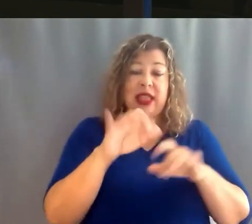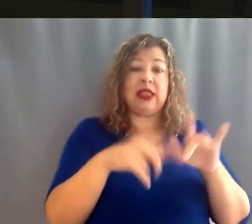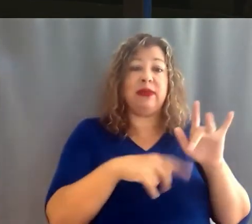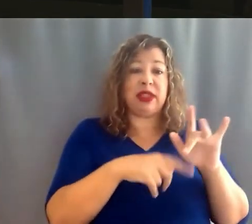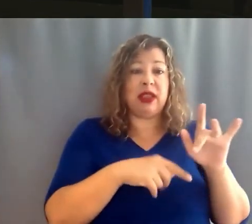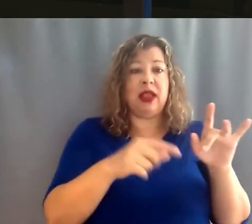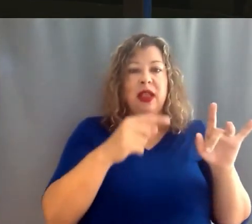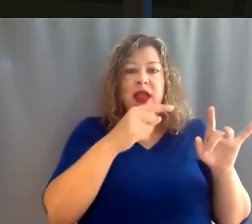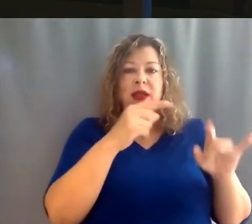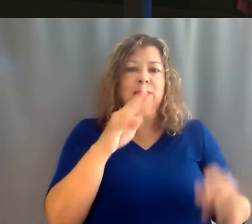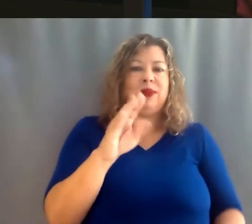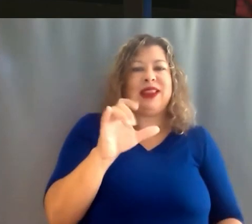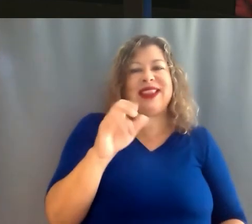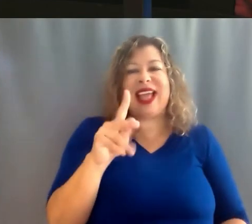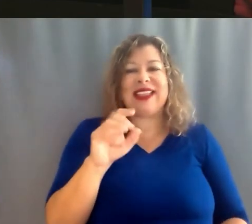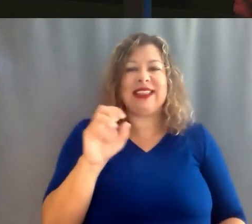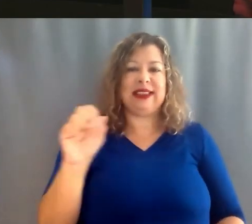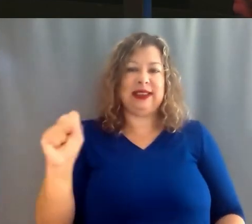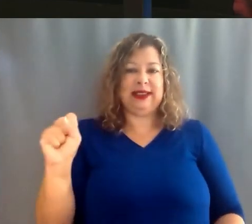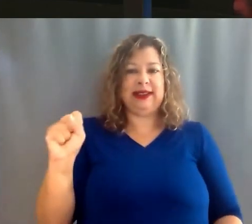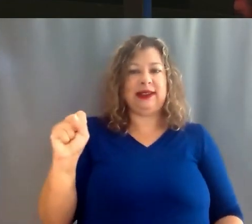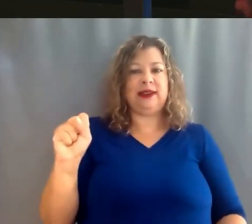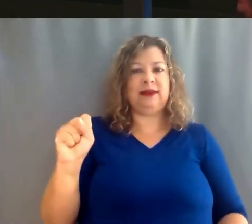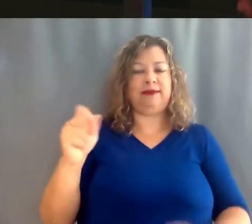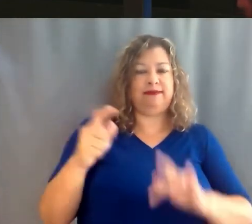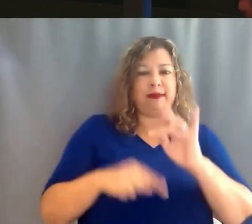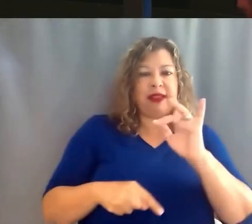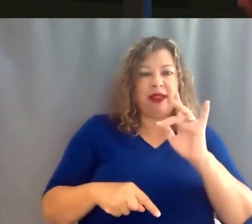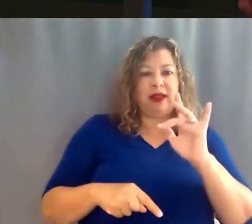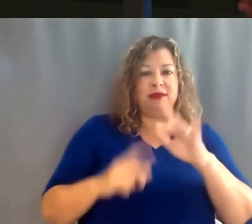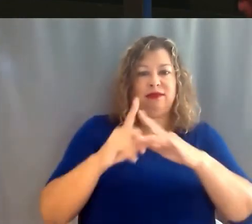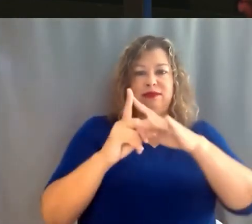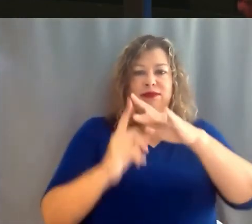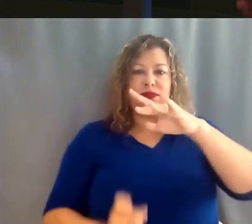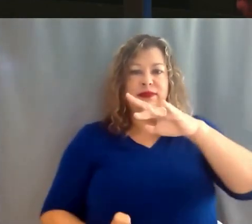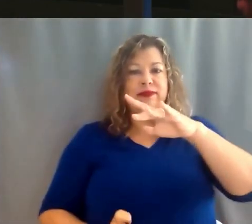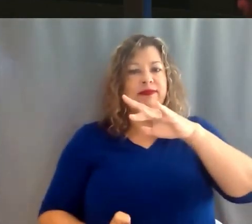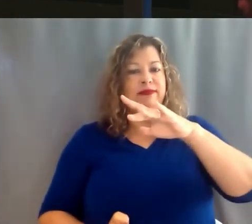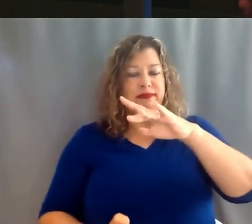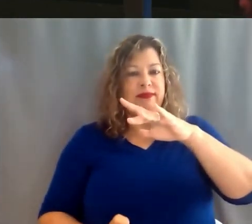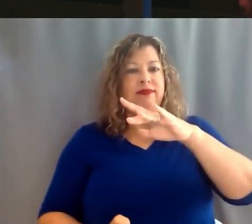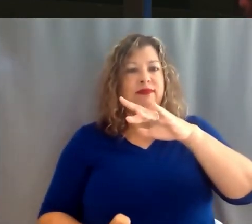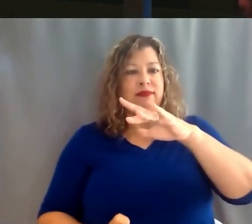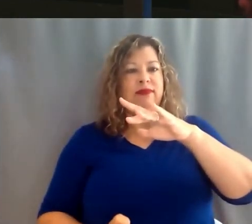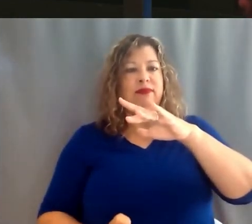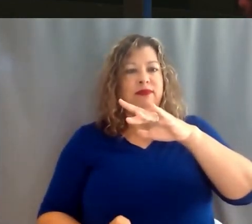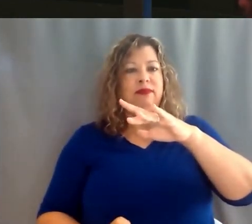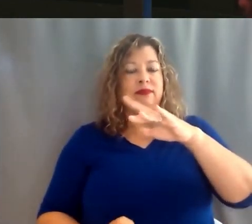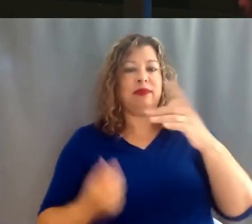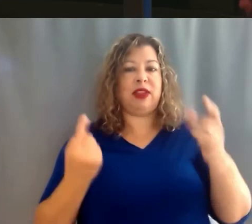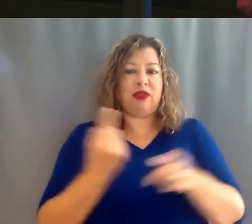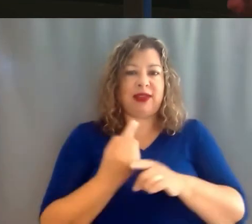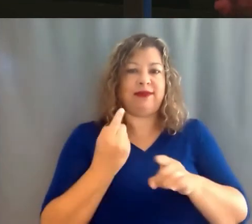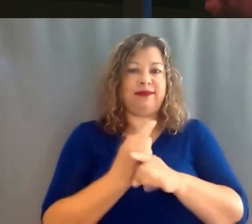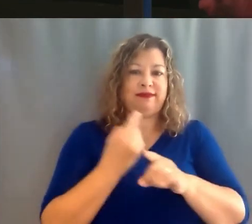It's been the other way around forever. We've had whiteness in all schools. We need to balance it. The fact that we're looking at equity as opposed to